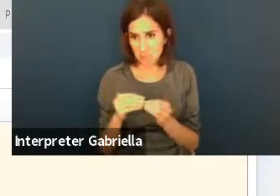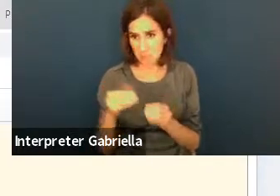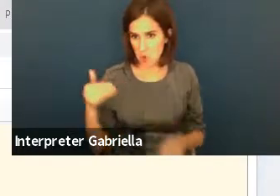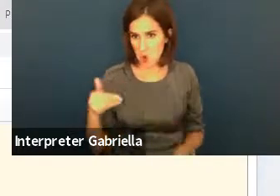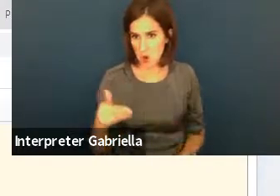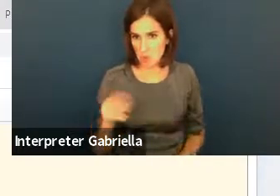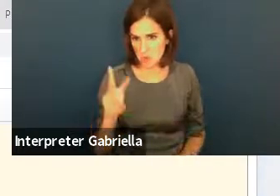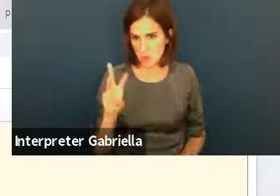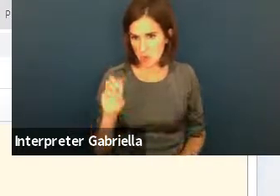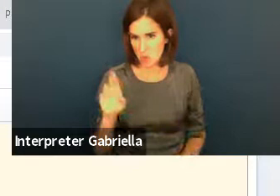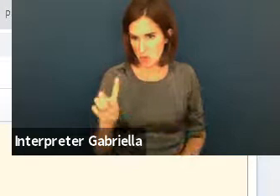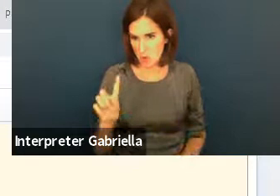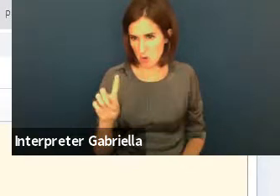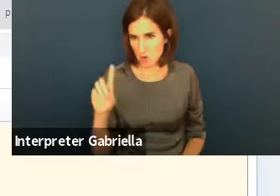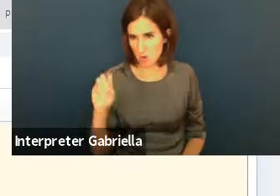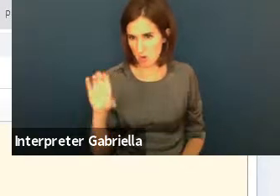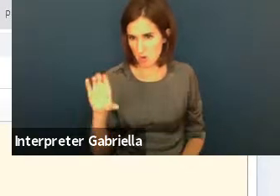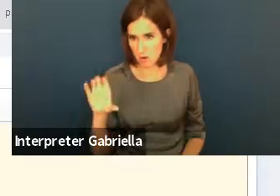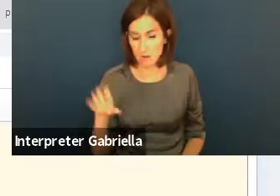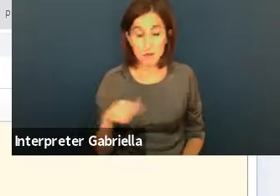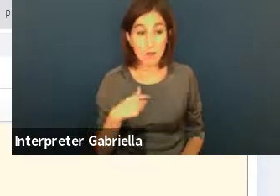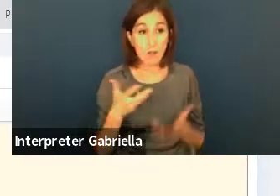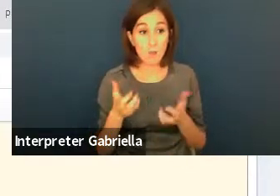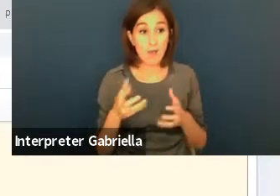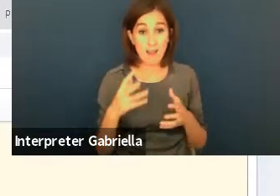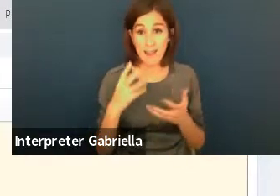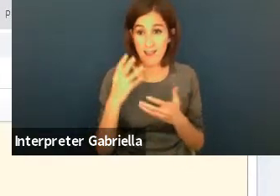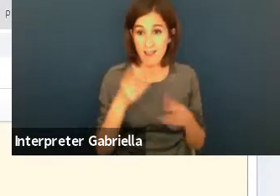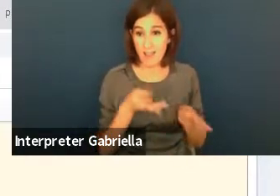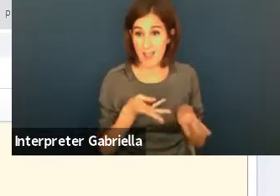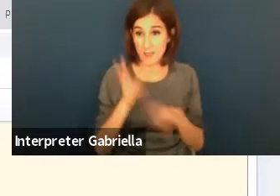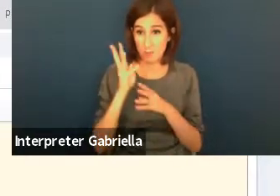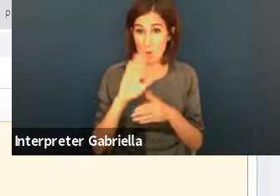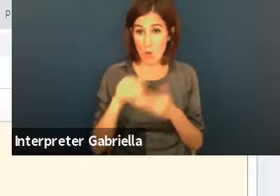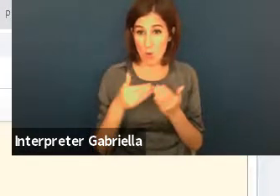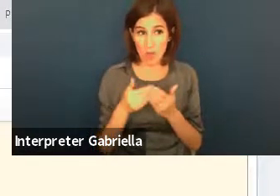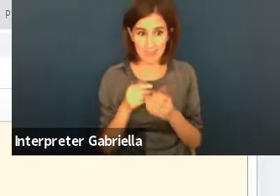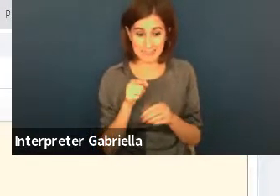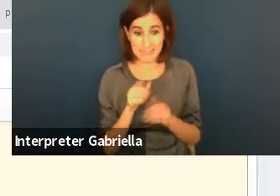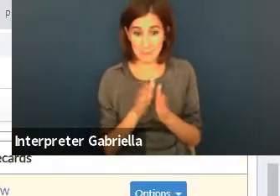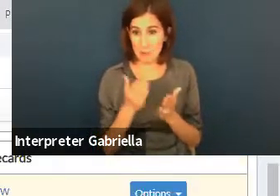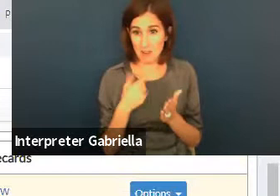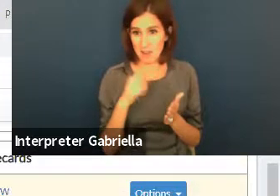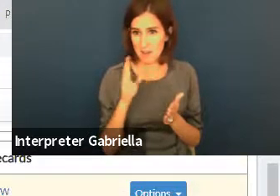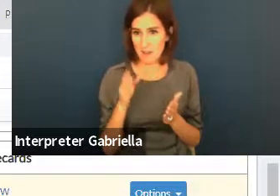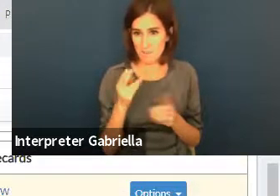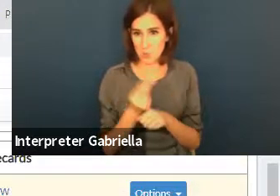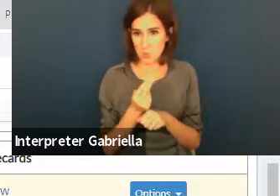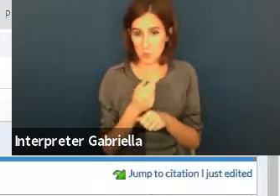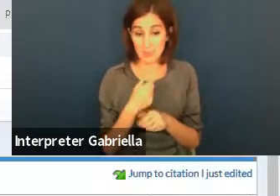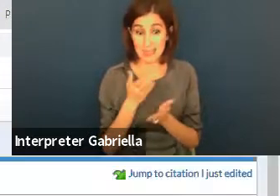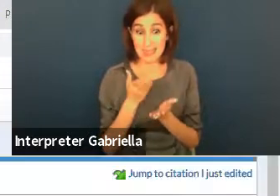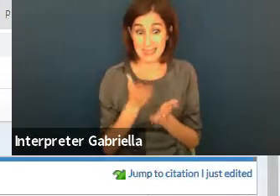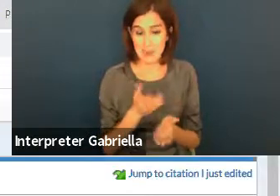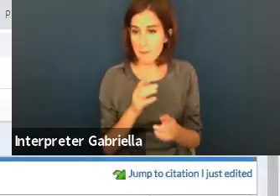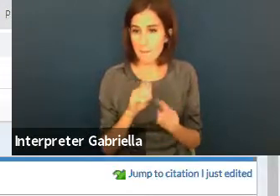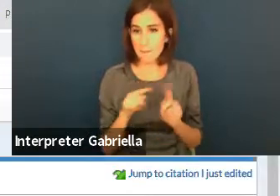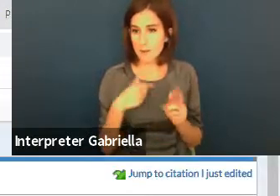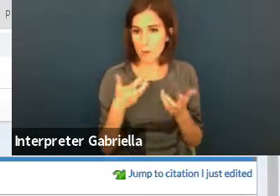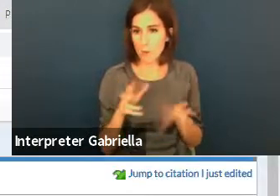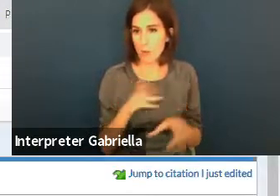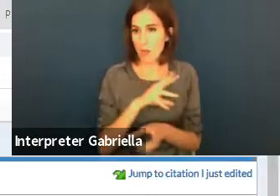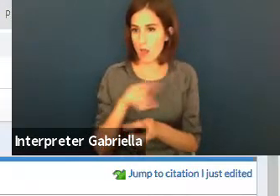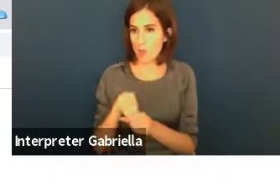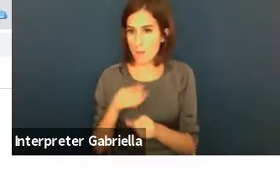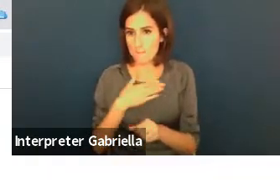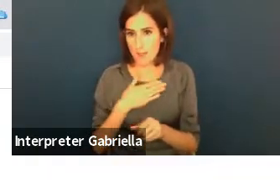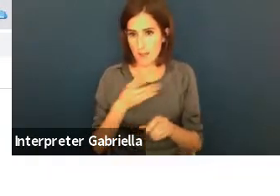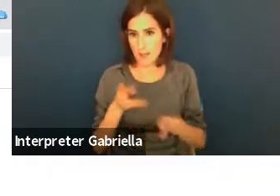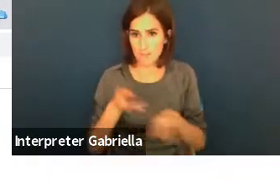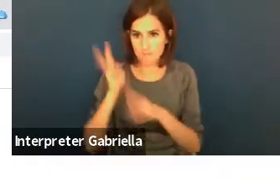Linda Kobashigawa: So I want to export all of these, maybe I don't. I didn't actually end up using this book. So it's in there, but I don't want to include it in my export it. And so you can export it to word